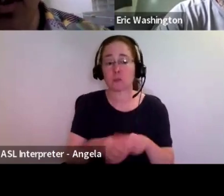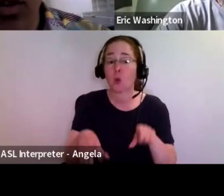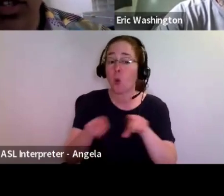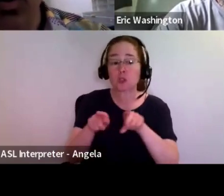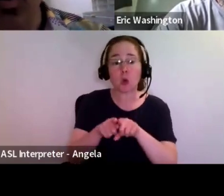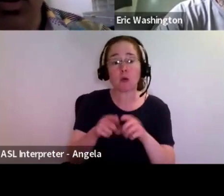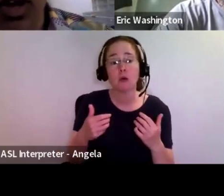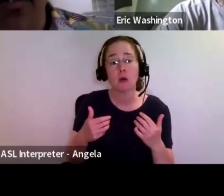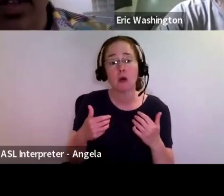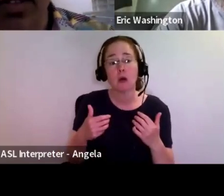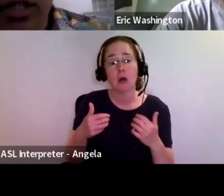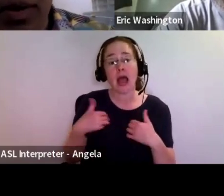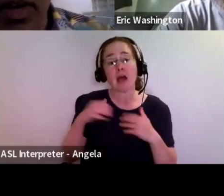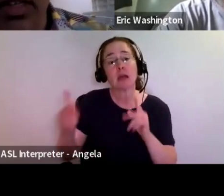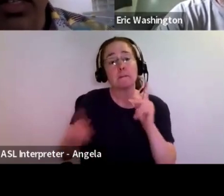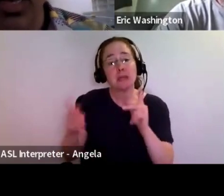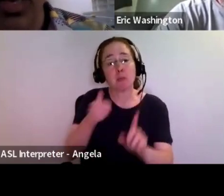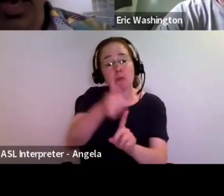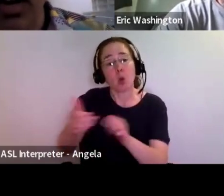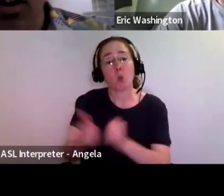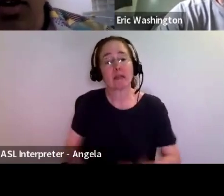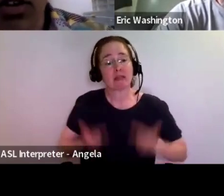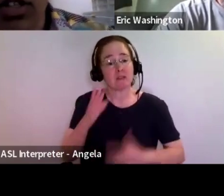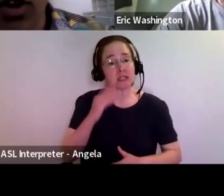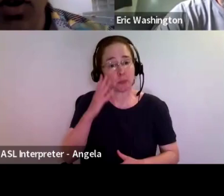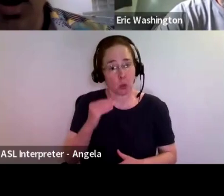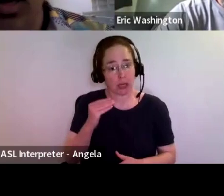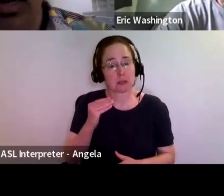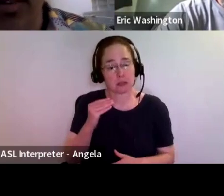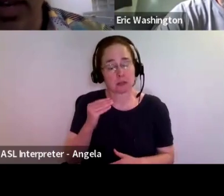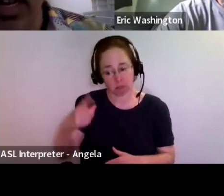folks who also have lived experience and are also living